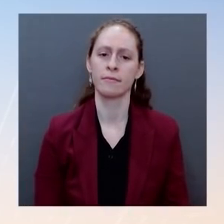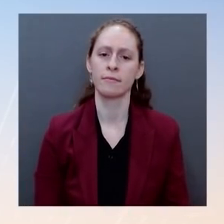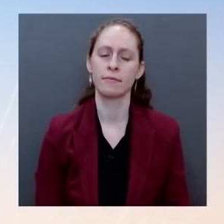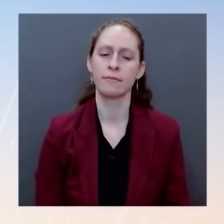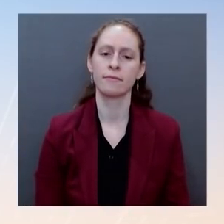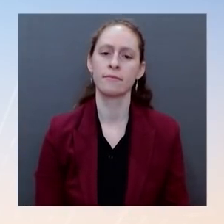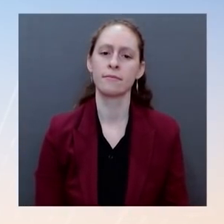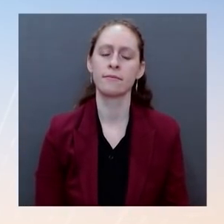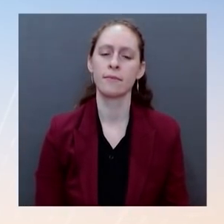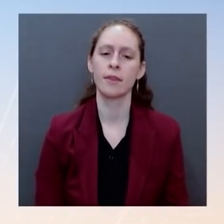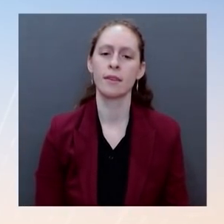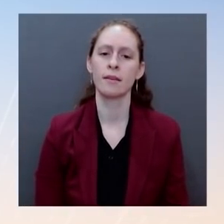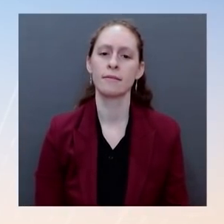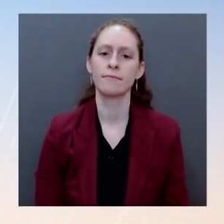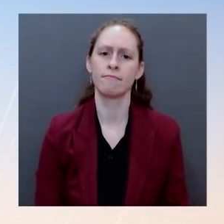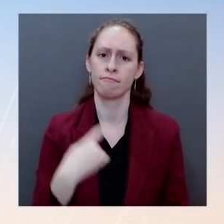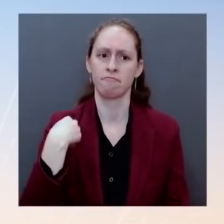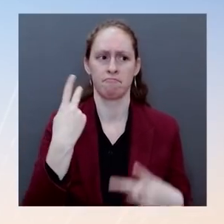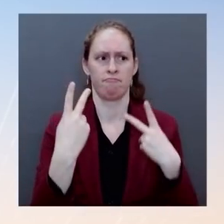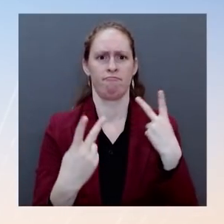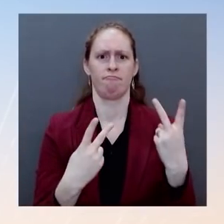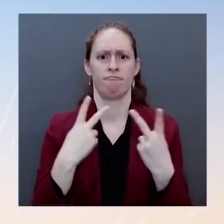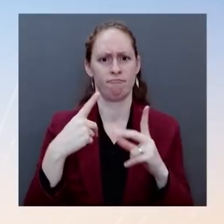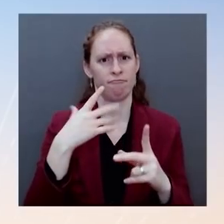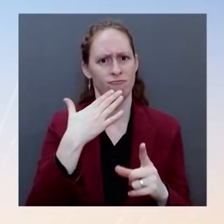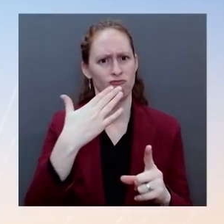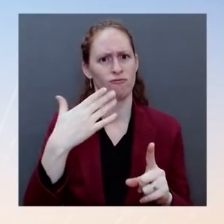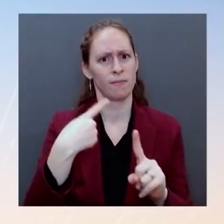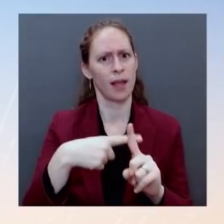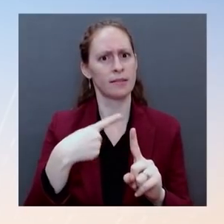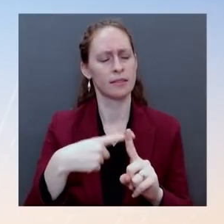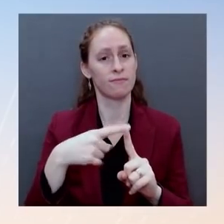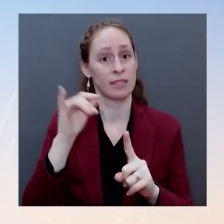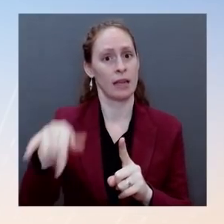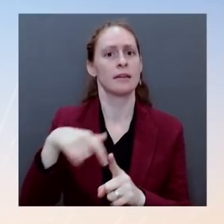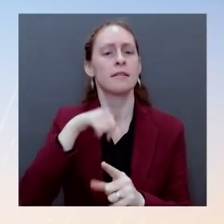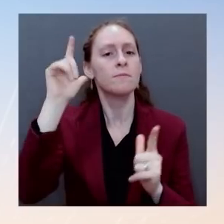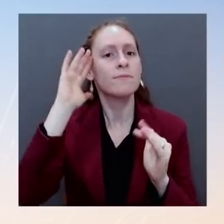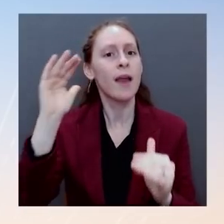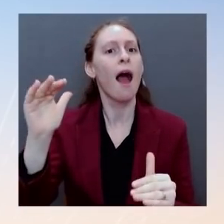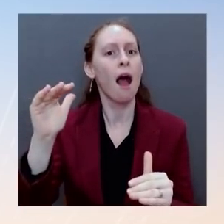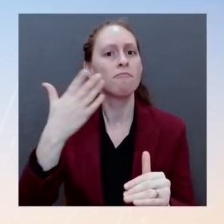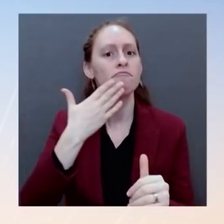focused consistently is that this is a global phenomenon; it is connected to the pandemic